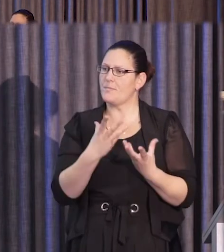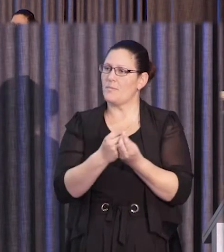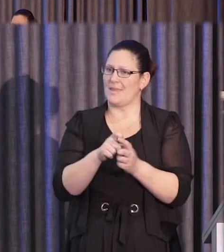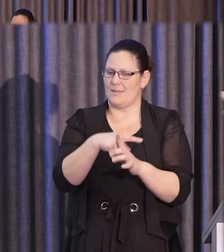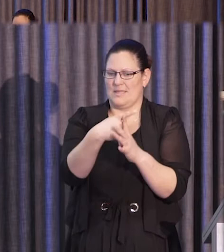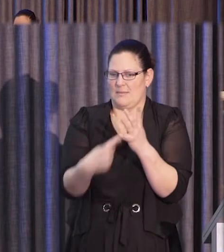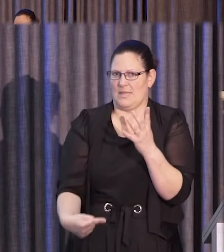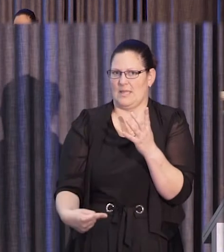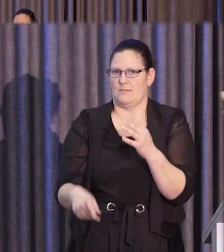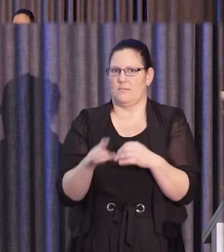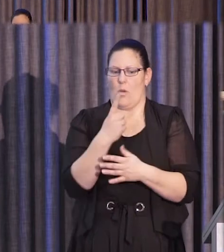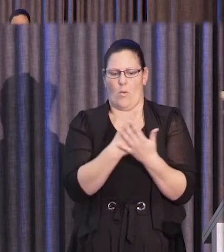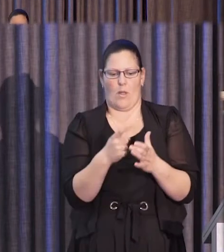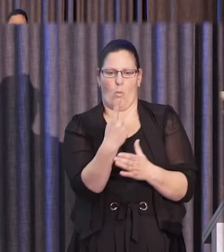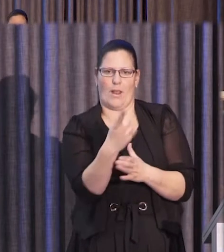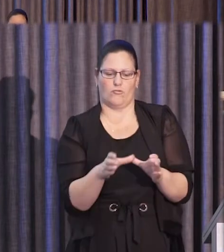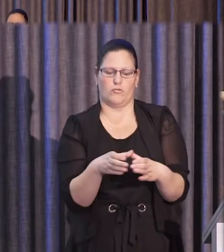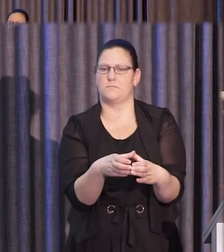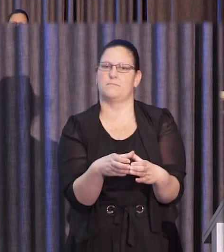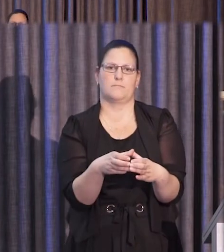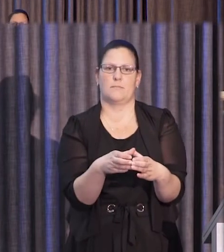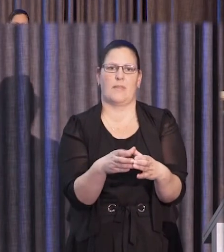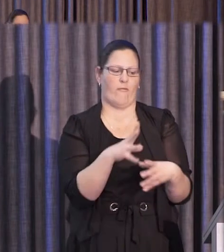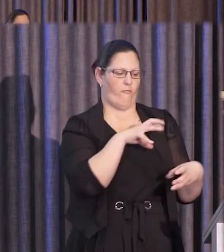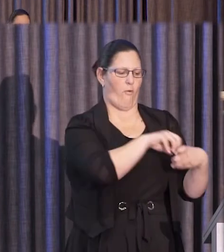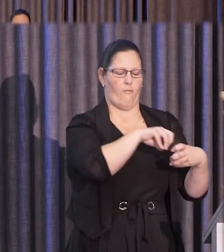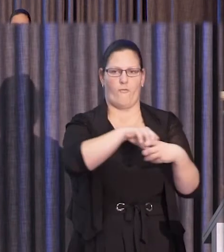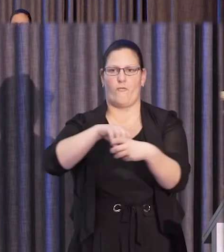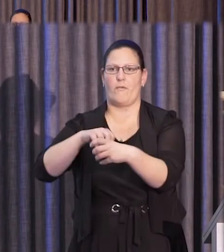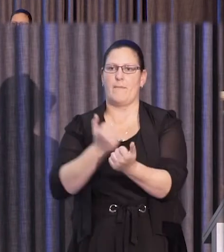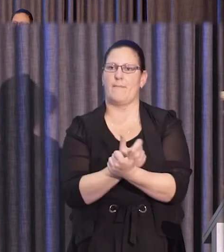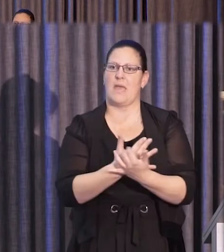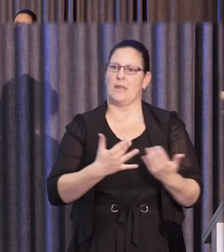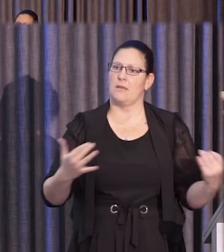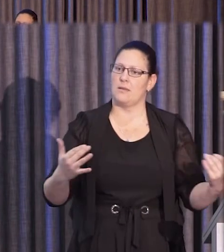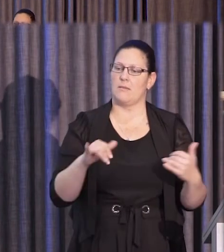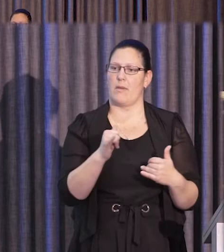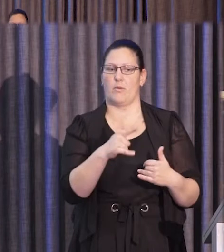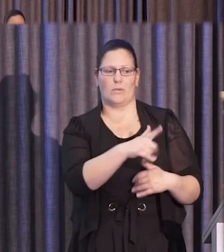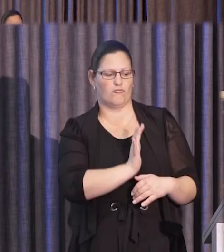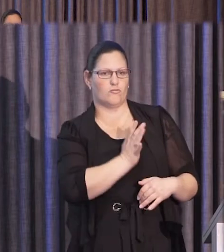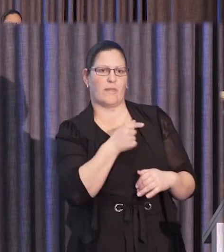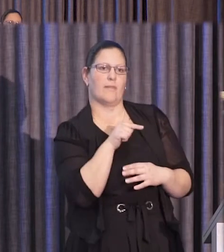so they might be interested in a youth grant, and they might be interested in a women's interest grant, and they might even be interested in a green gardening grant